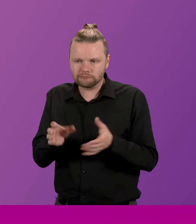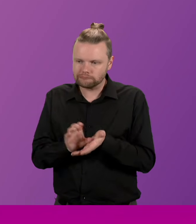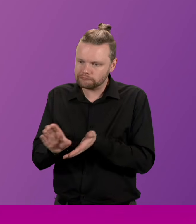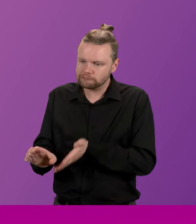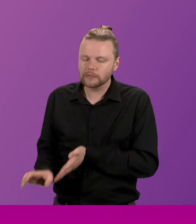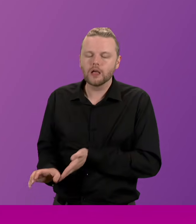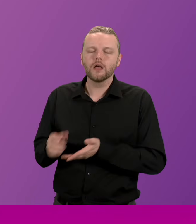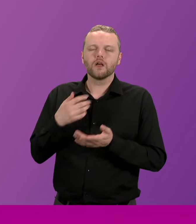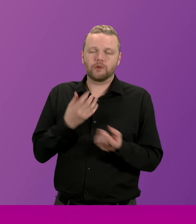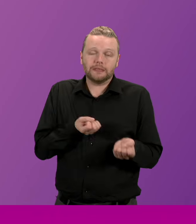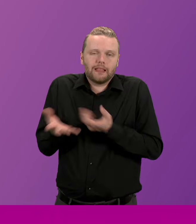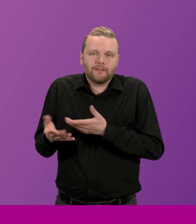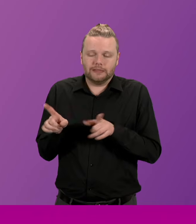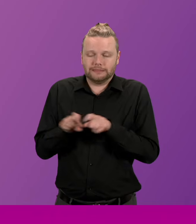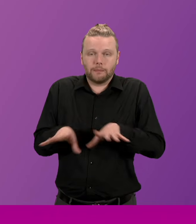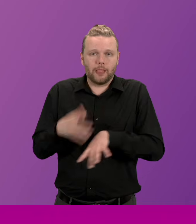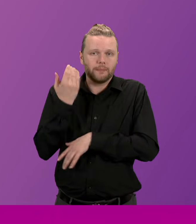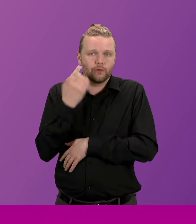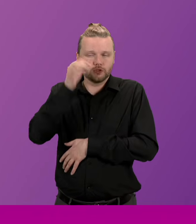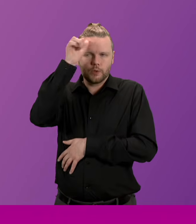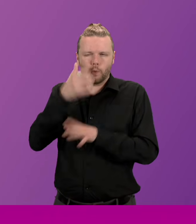so we know exactly how it has to be constructed.